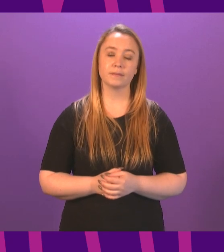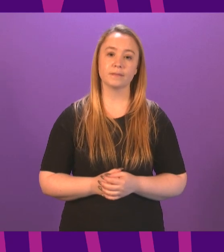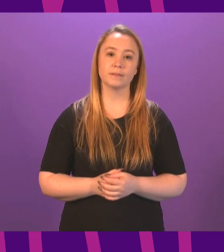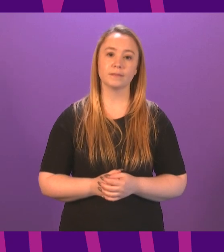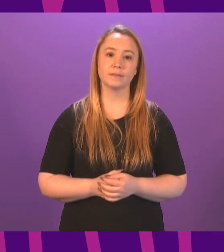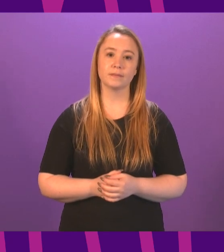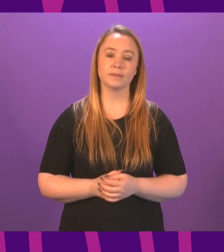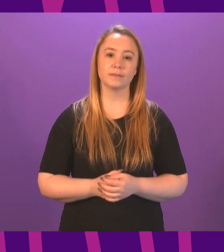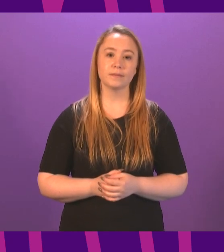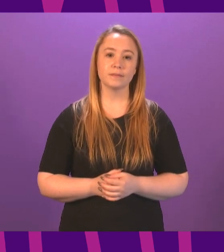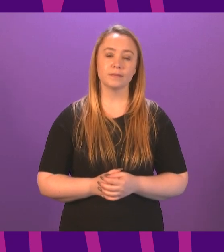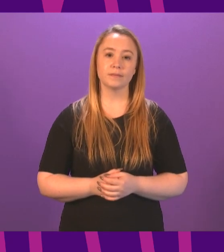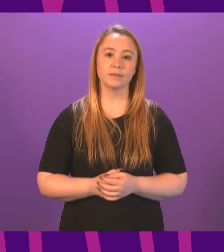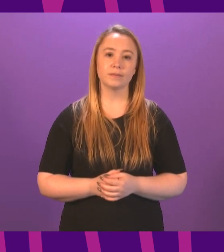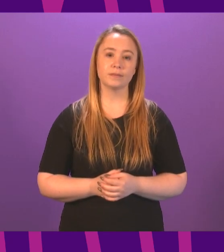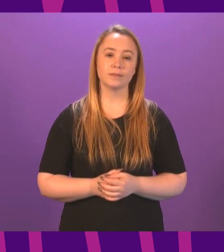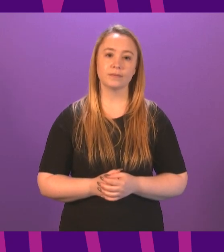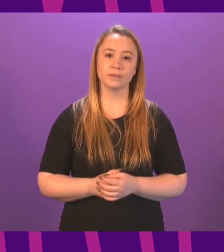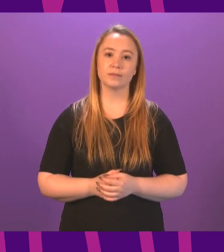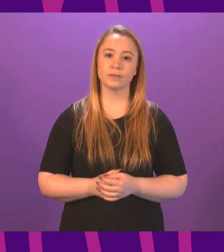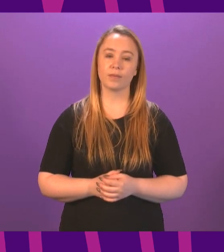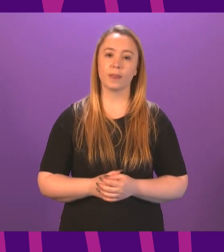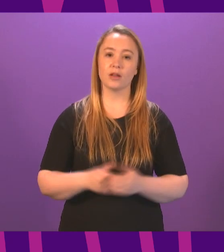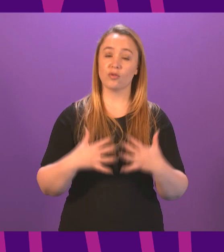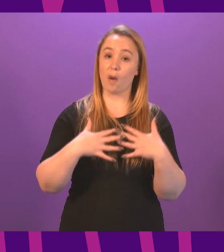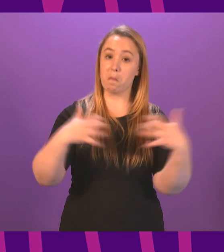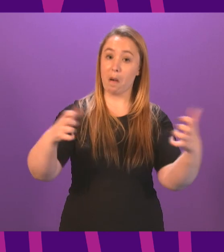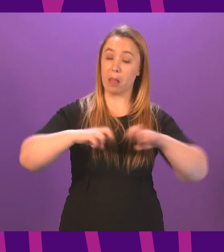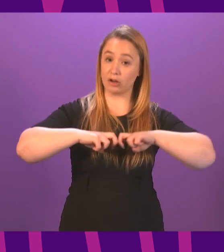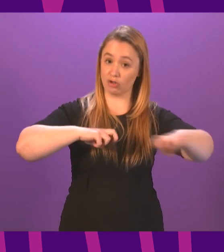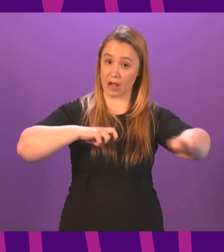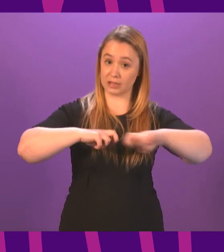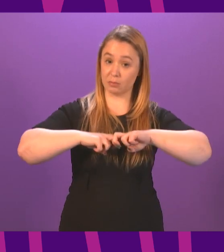More widely on the subject of public transport—which clearly has a particular resonance in relation